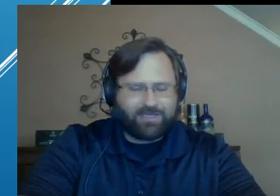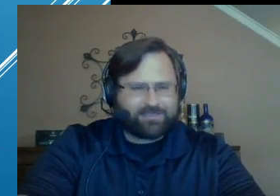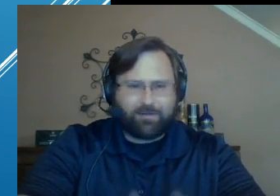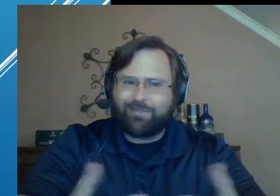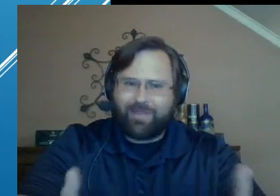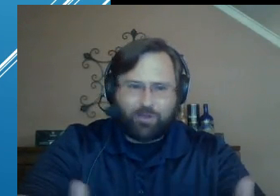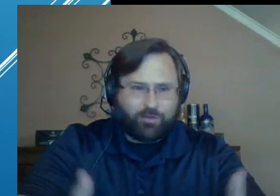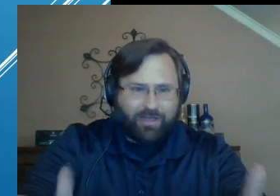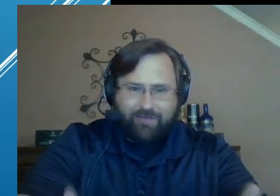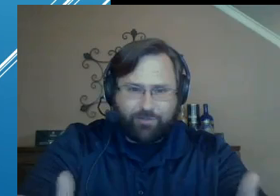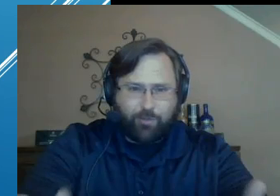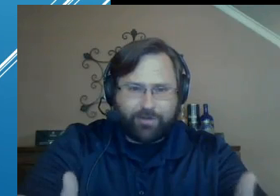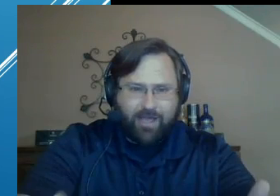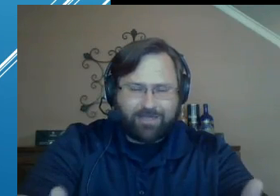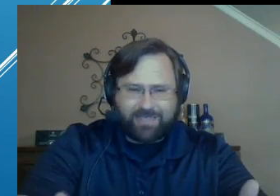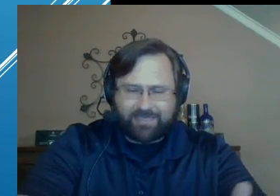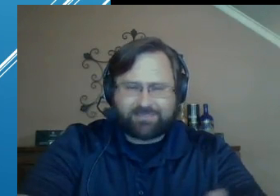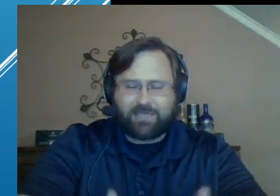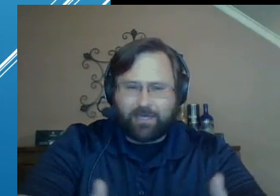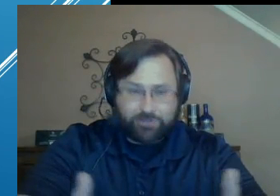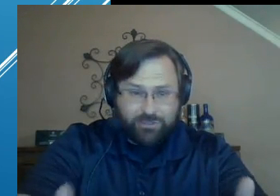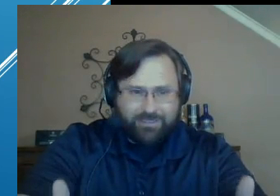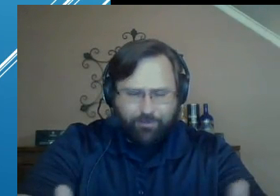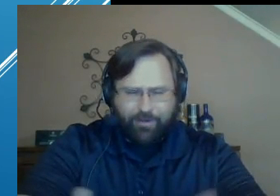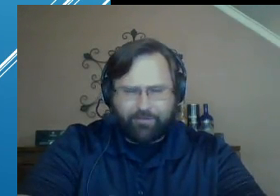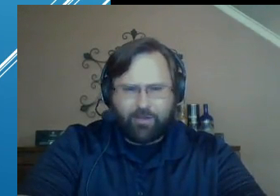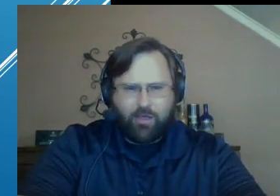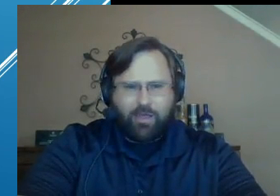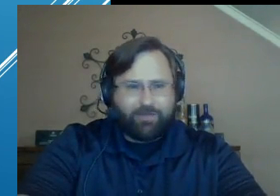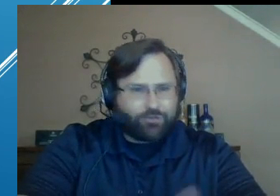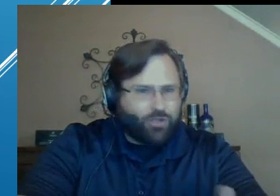they don't have the appropriate context to delete the pronoun if there's no